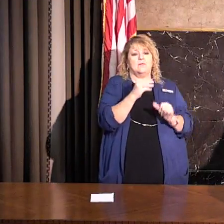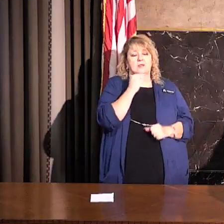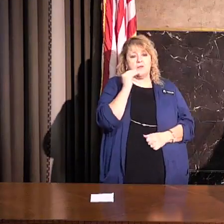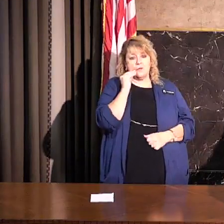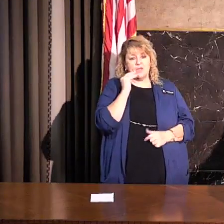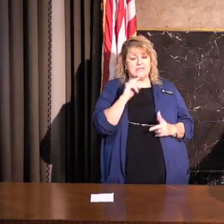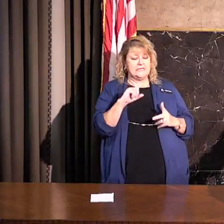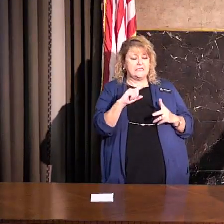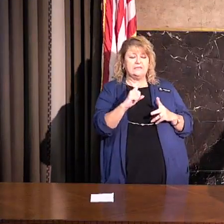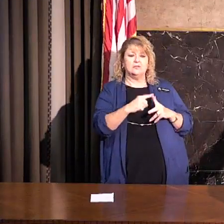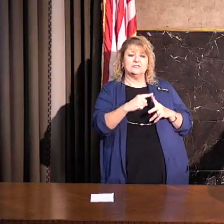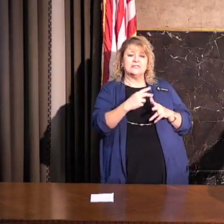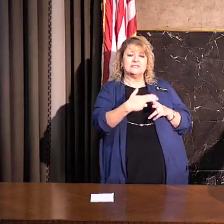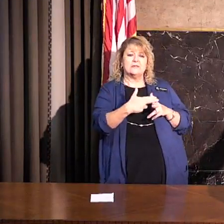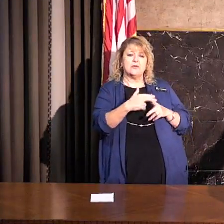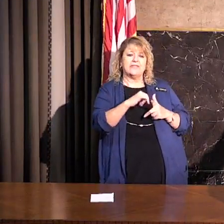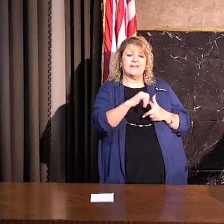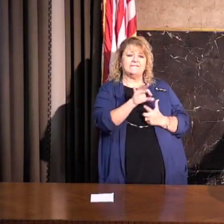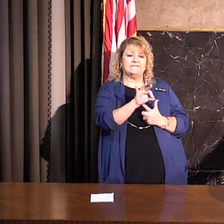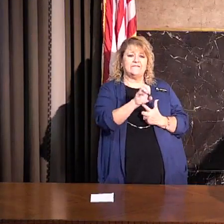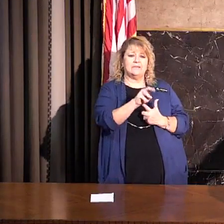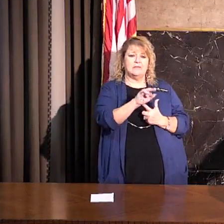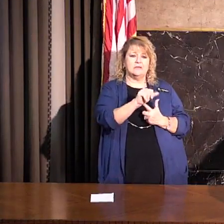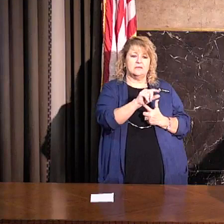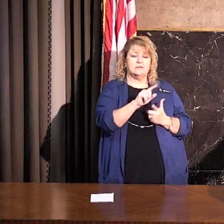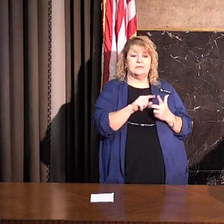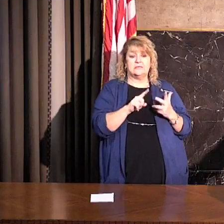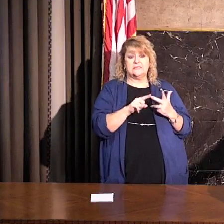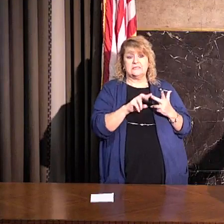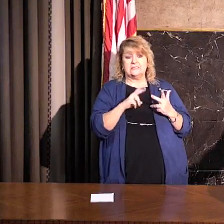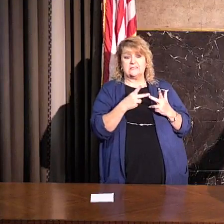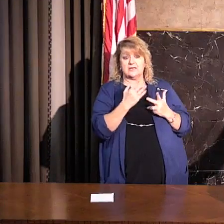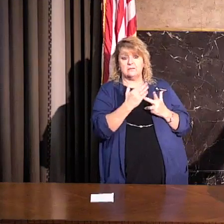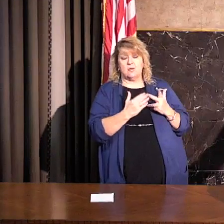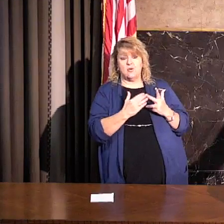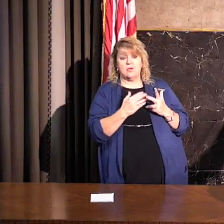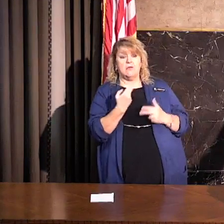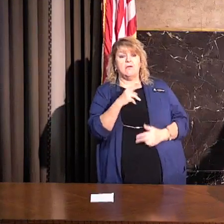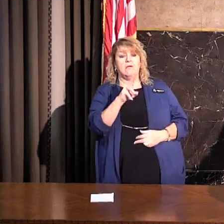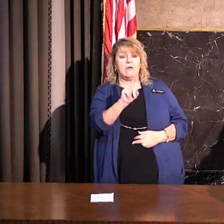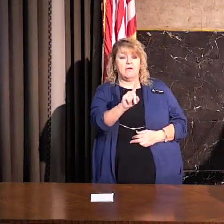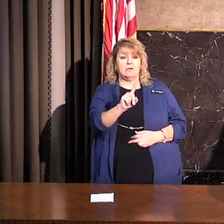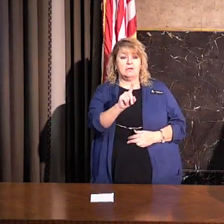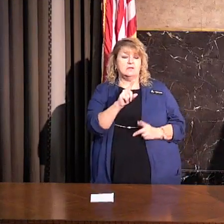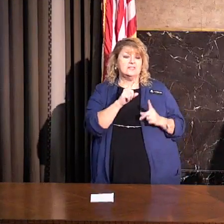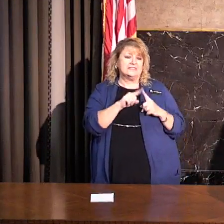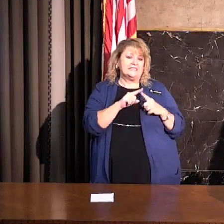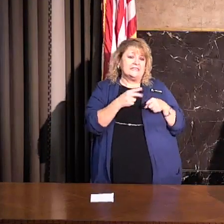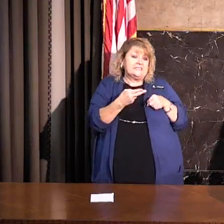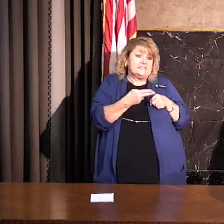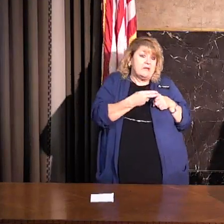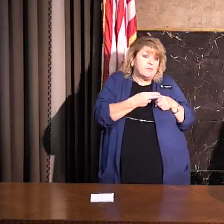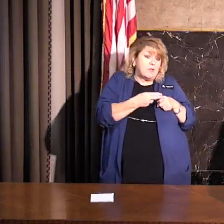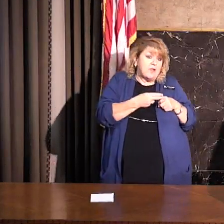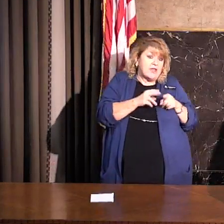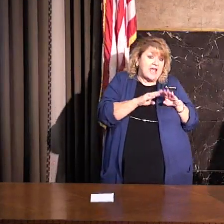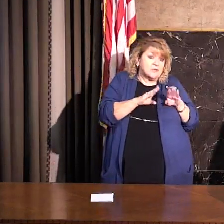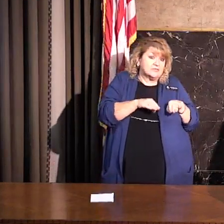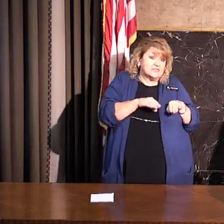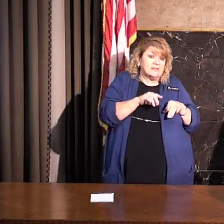that is administered by Fema. Uh the second part is administered by HD. Uh